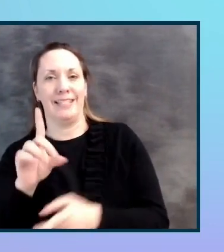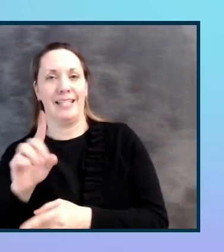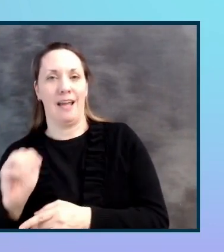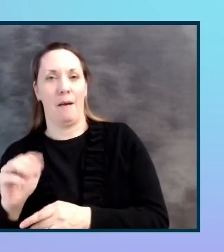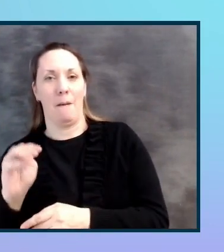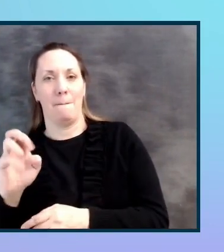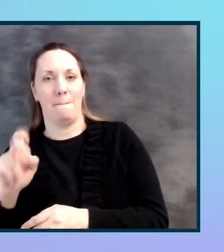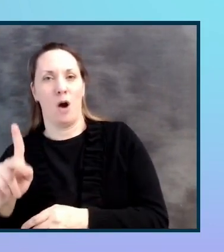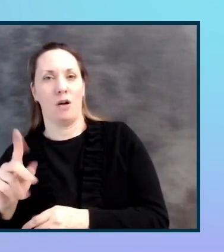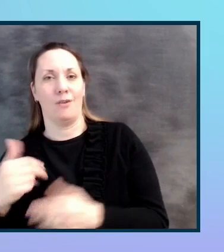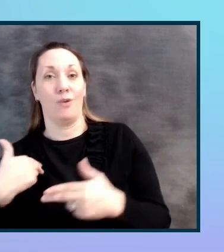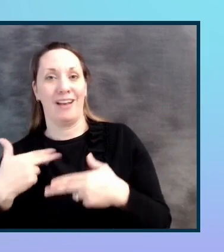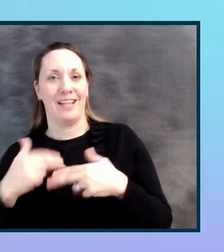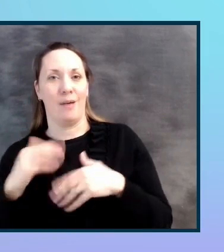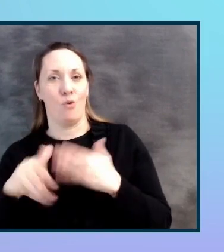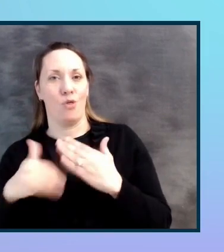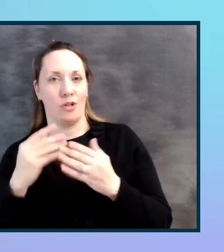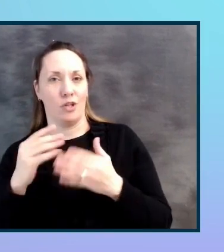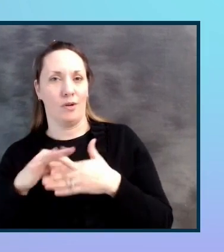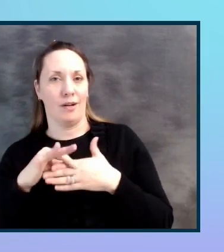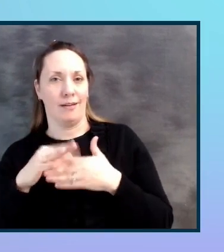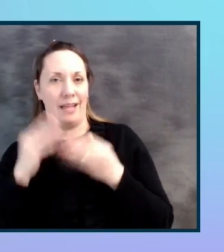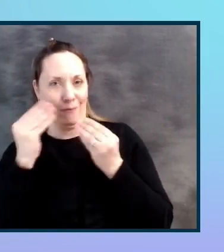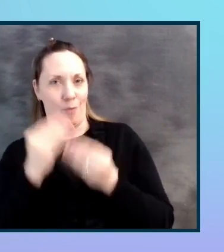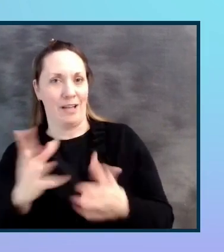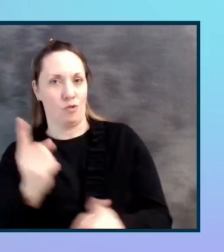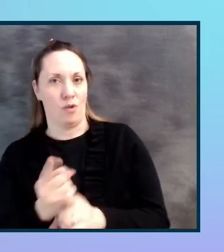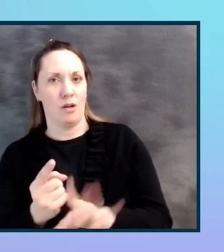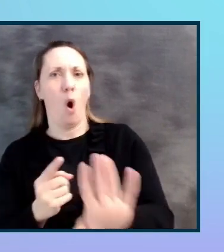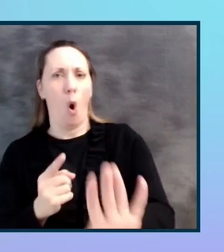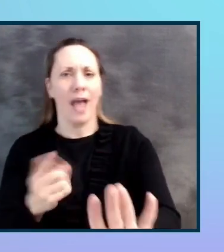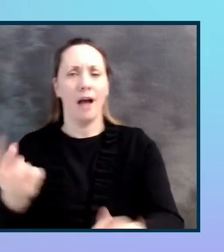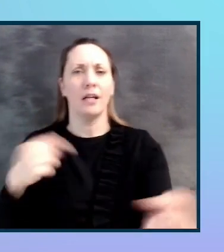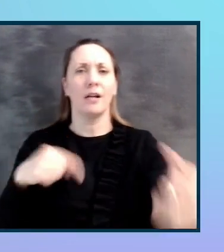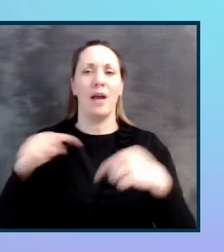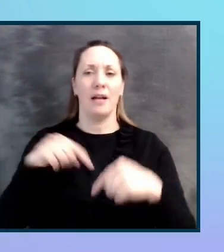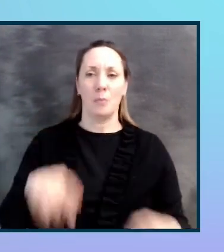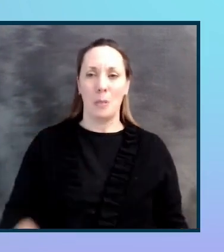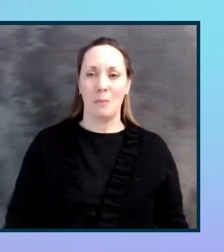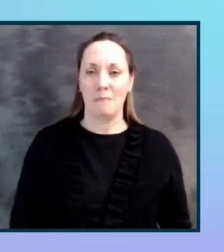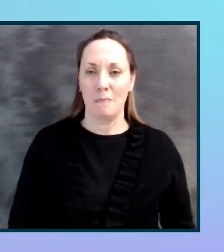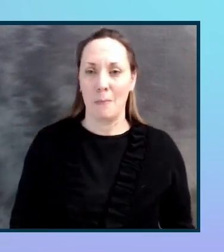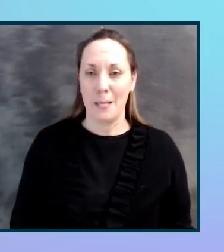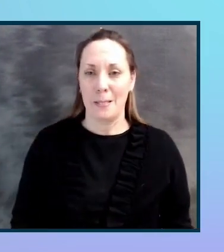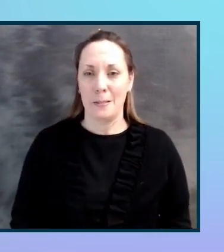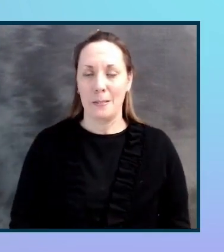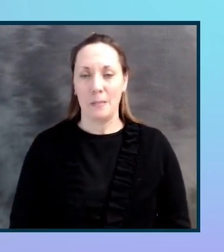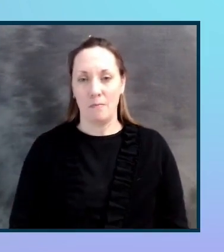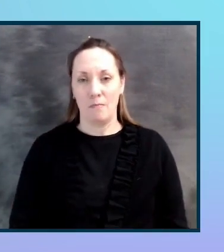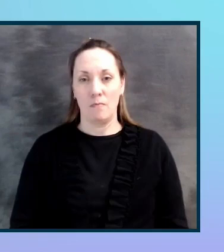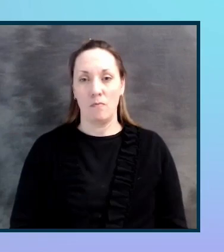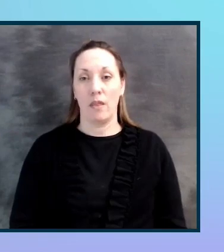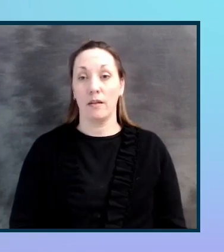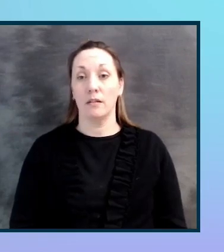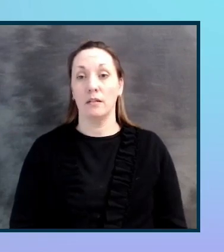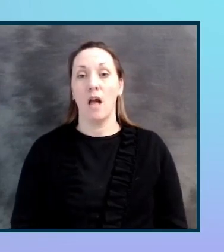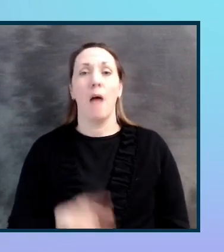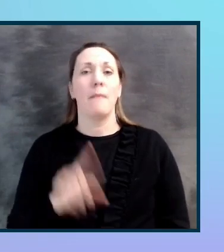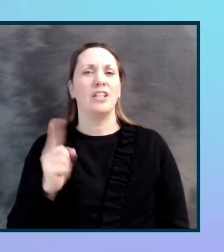your contact information, correct? Oh yeah, I can go back to that, hold on. Oh yeah. Well, I mean, it's just us on the screen,